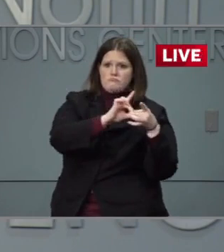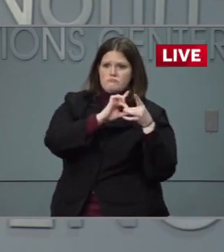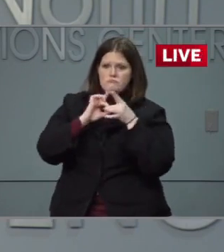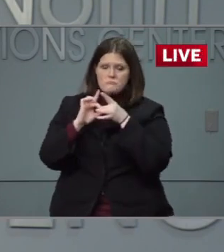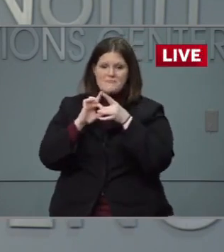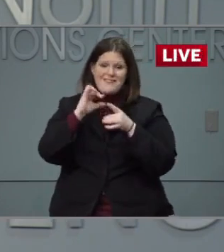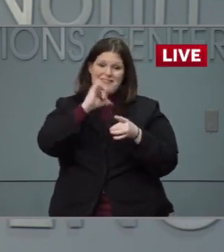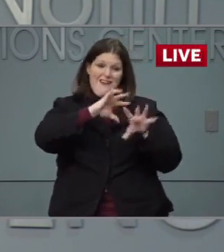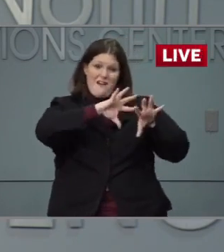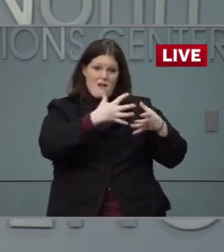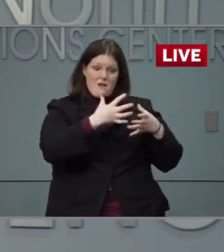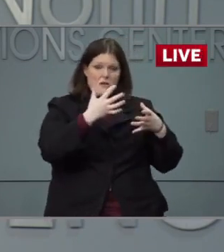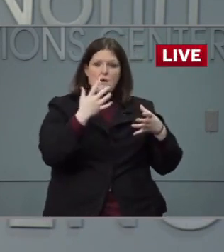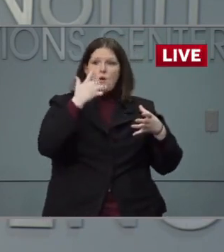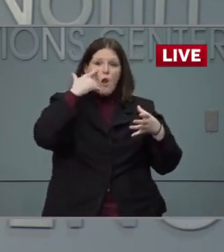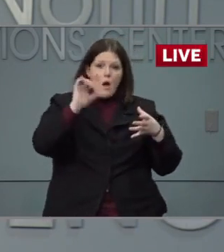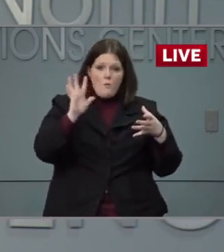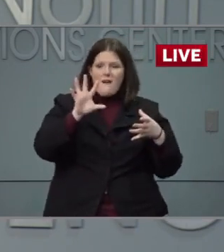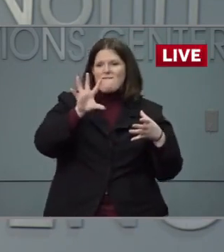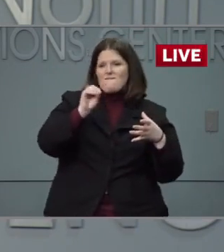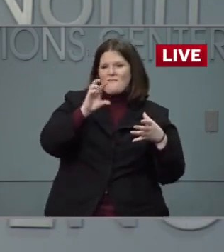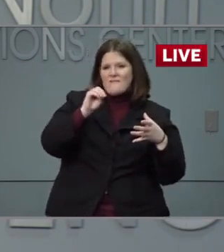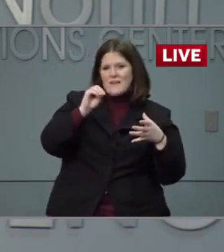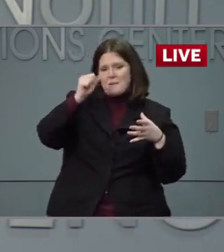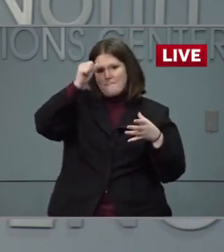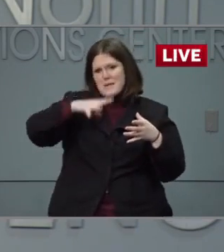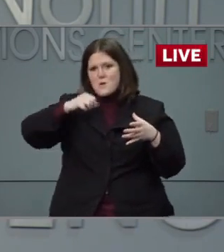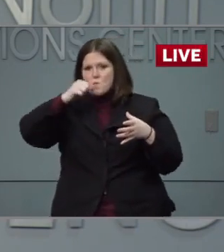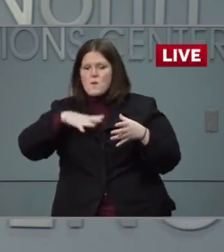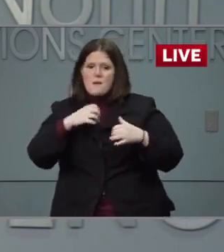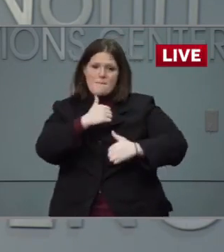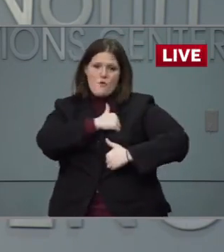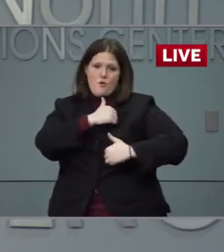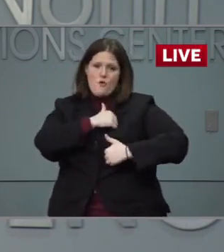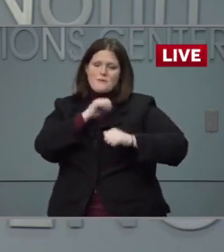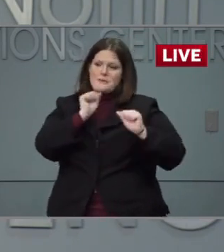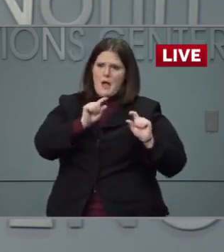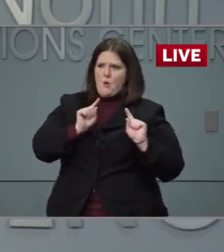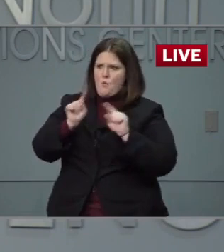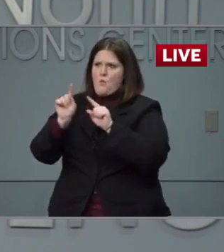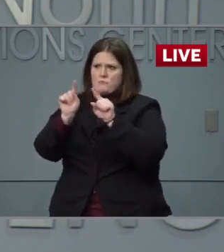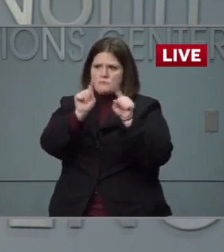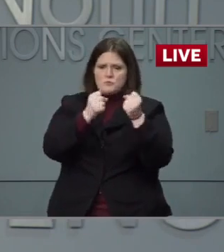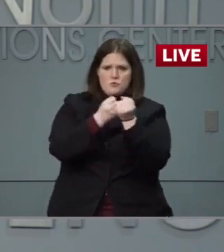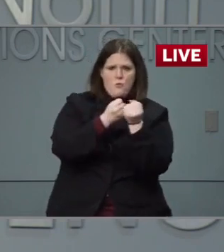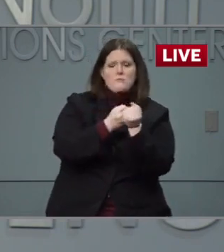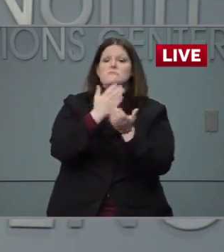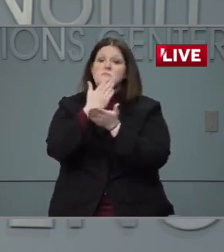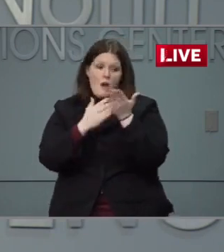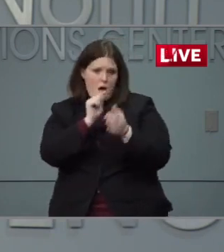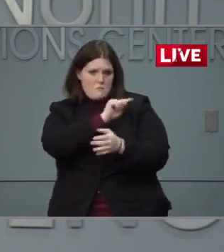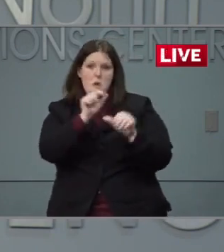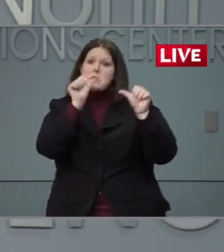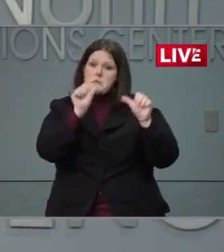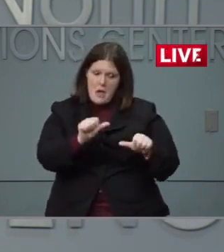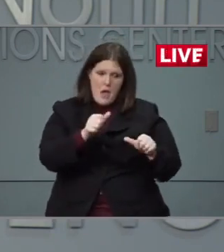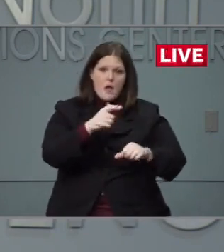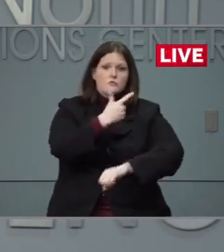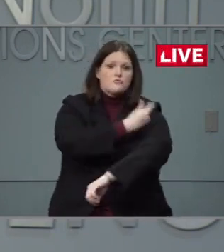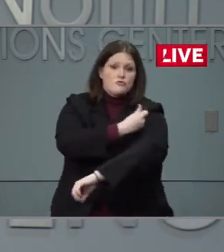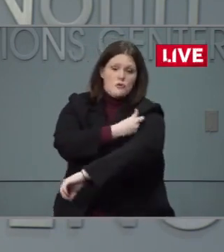FOR NOW, THIS MOBILIZATION INCLUDES APPROXIMATELY 50 GUARDSMEN AND WOMEN AND WE'LL ADD MORE AS NEEDED.